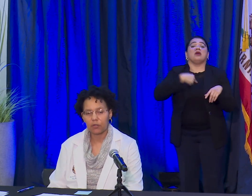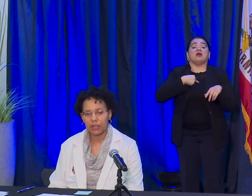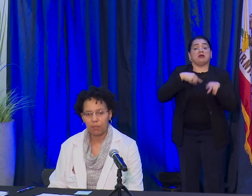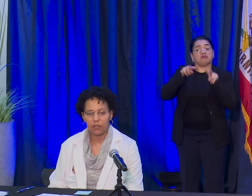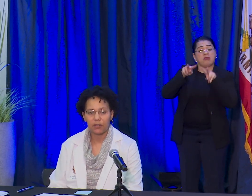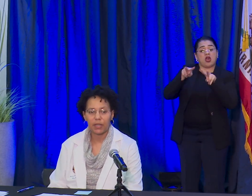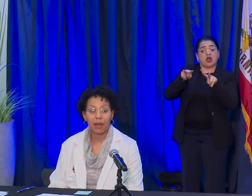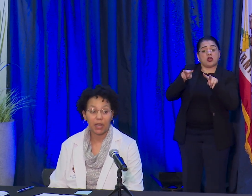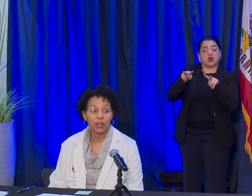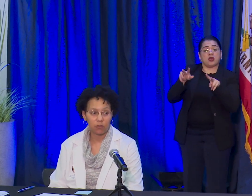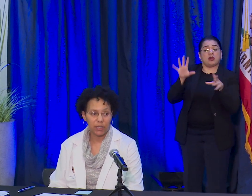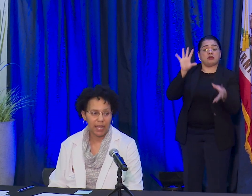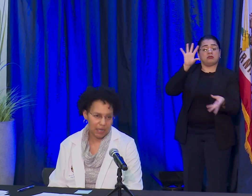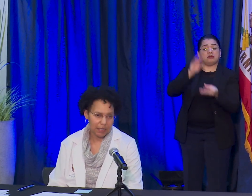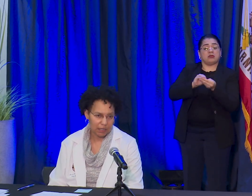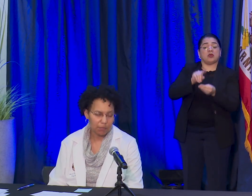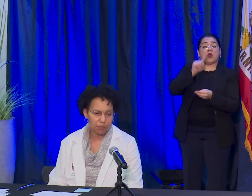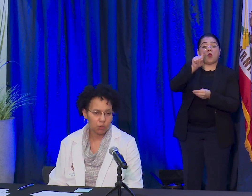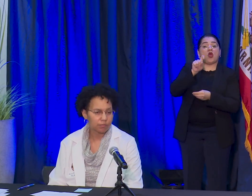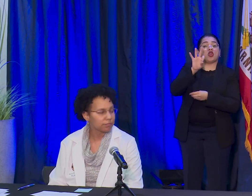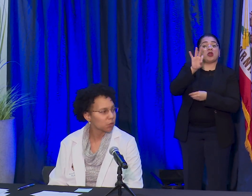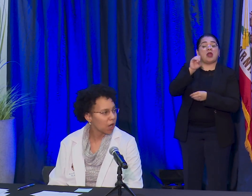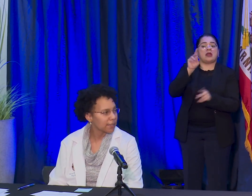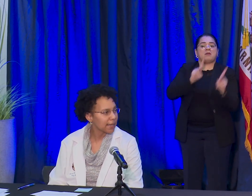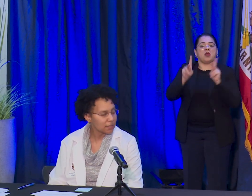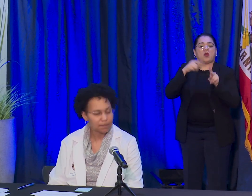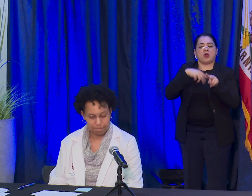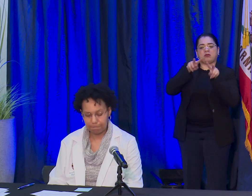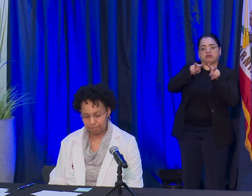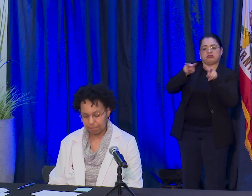currently monitoring about 190 people or contacts. We're